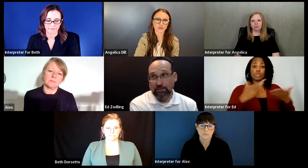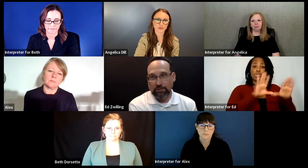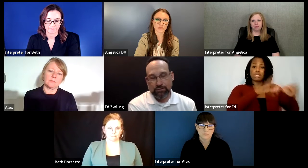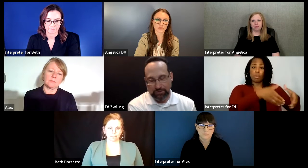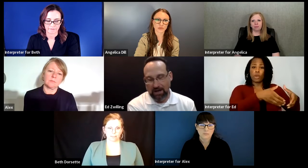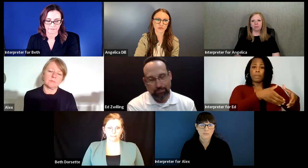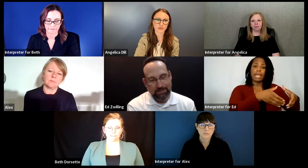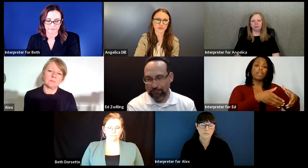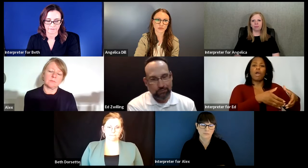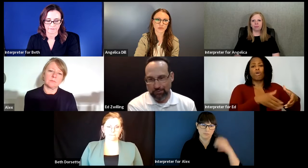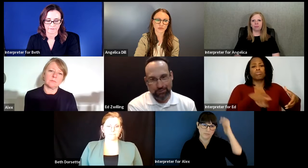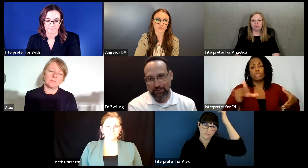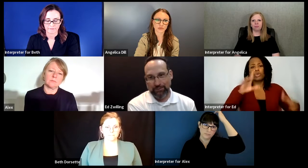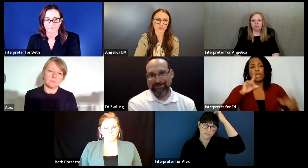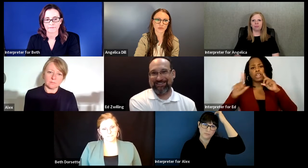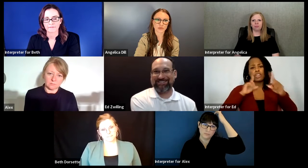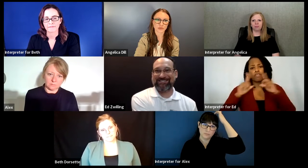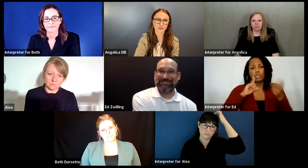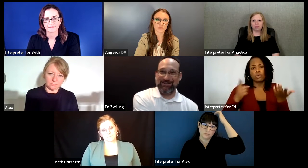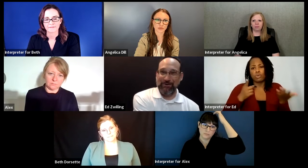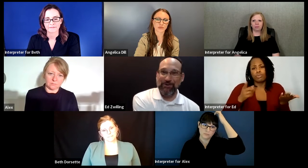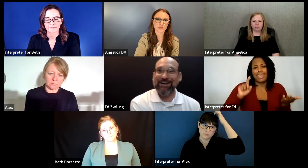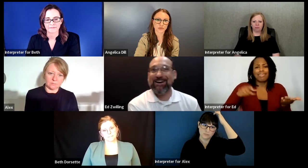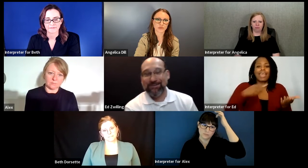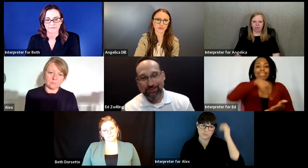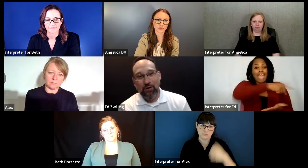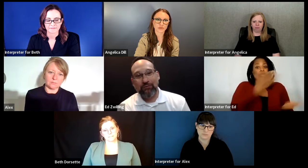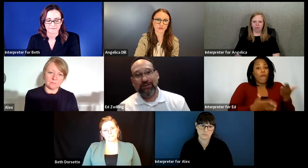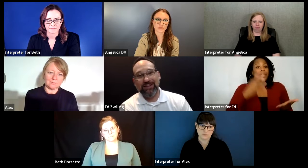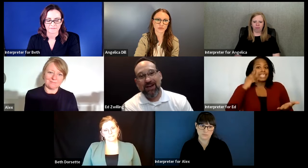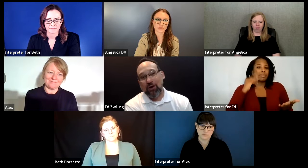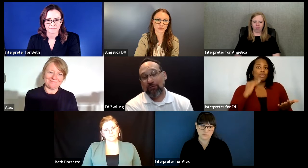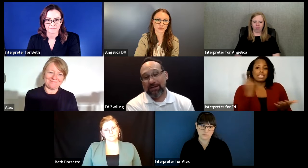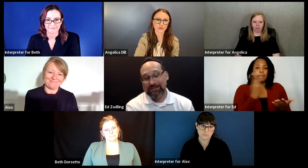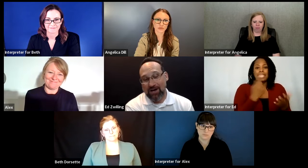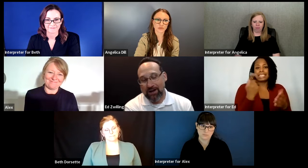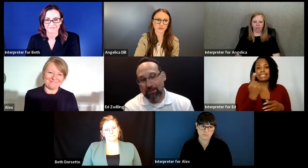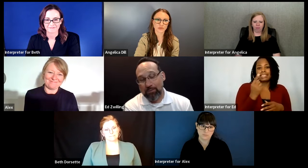interview should not be their first rodeo. (Chuckles). So hopefully it's not.